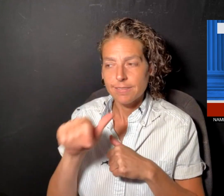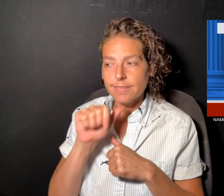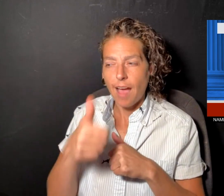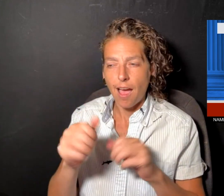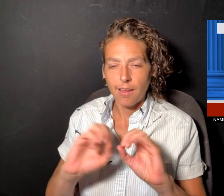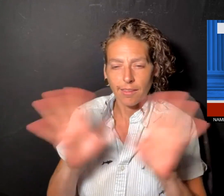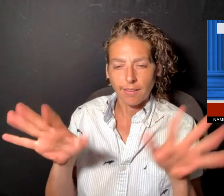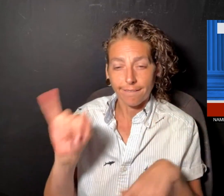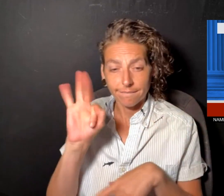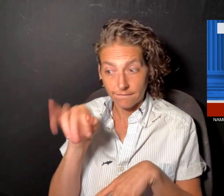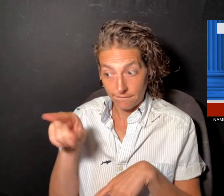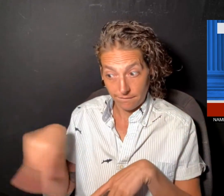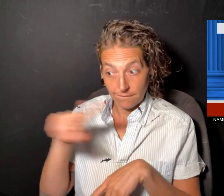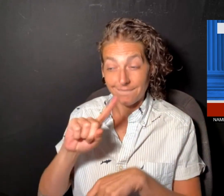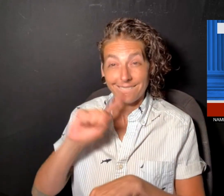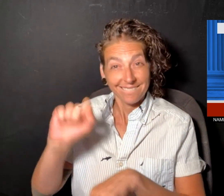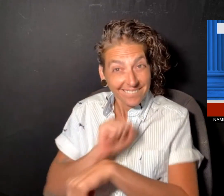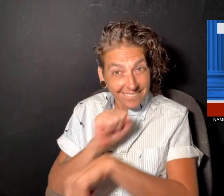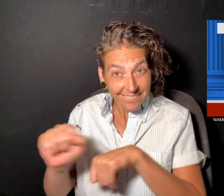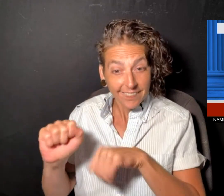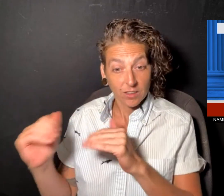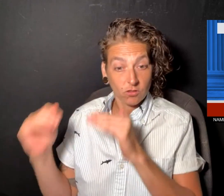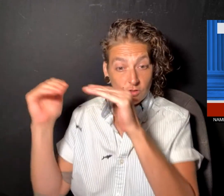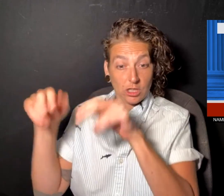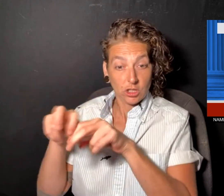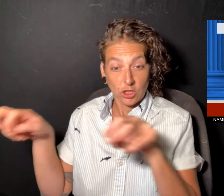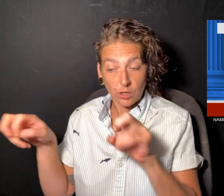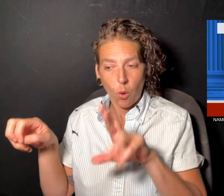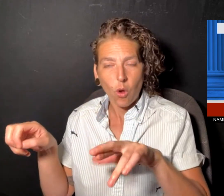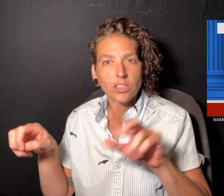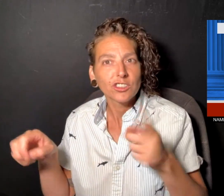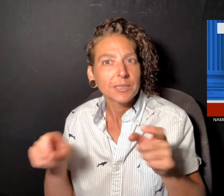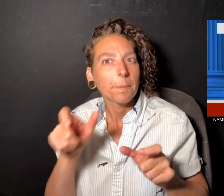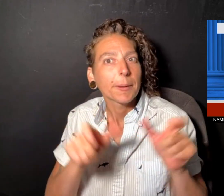it's not clear if those are the actual grand jurors or